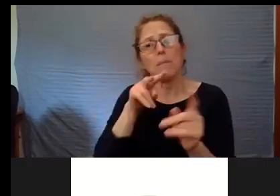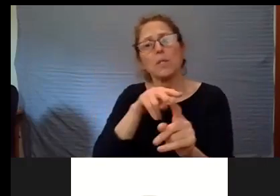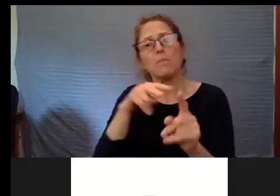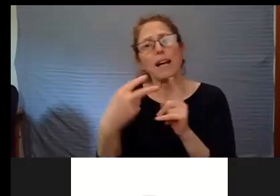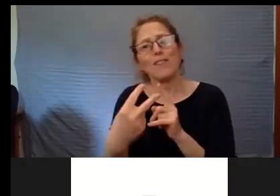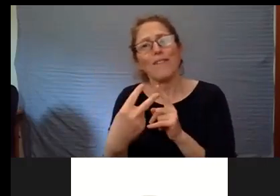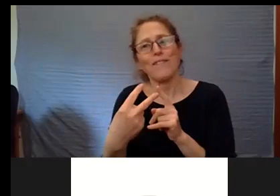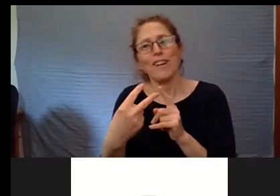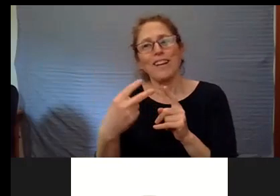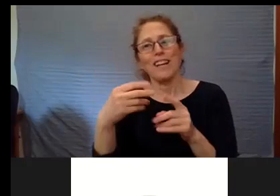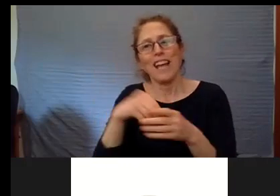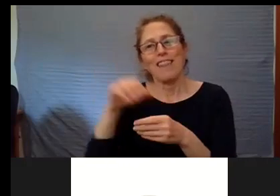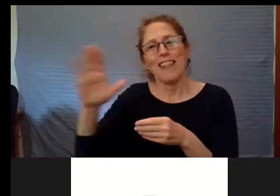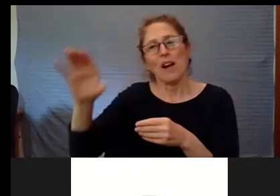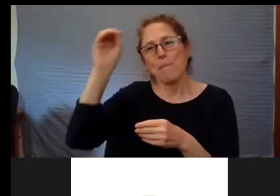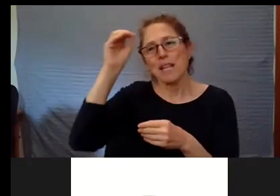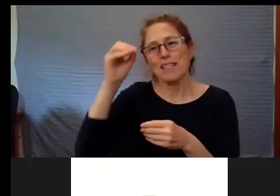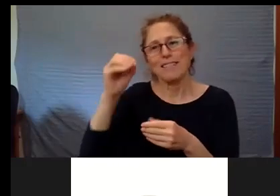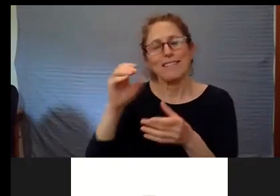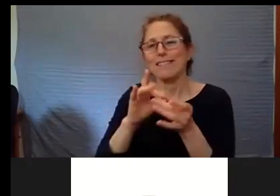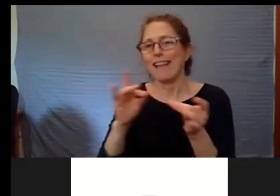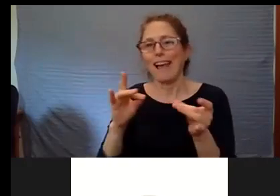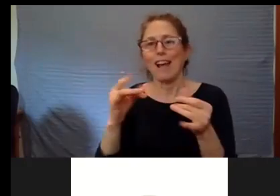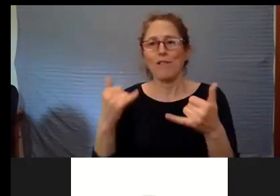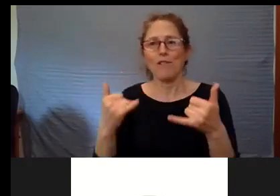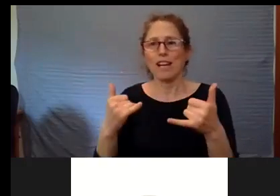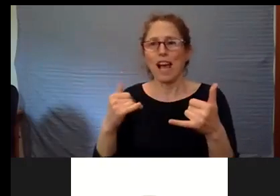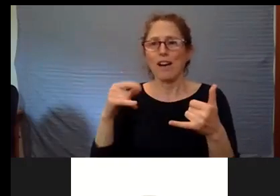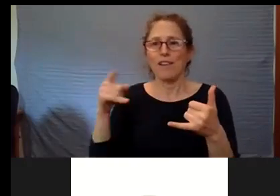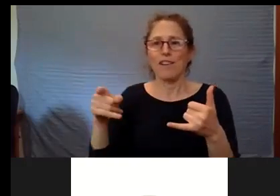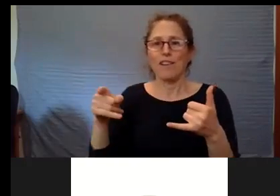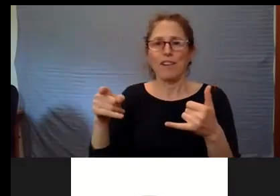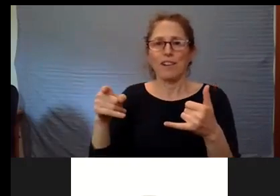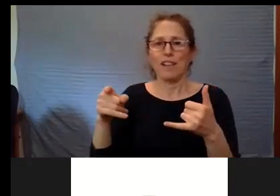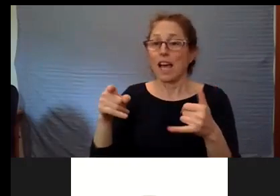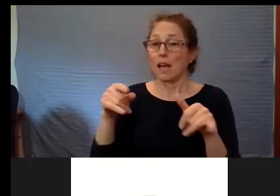In those opinions. Right now, like you said in your introduction, being able to be home is a privilege.